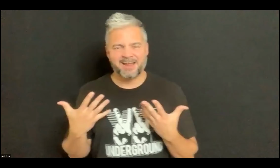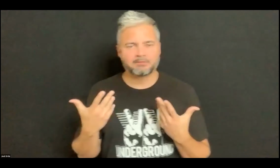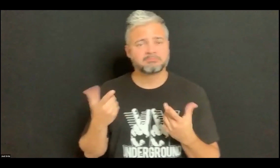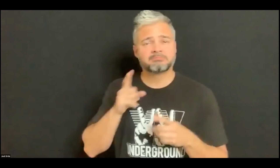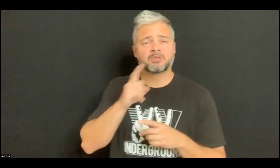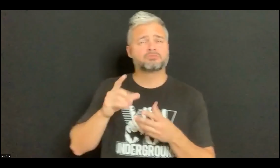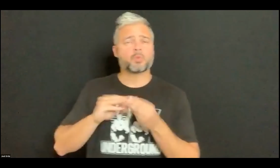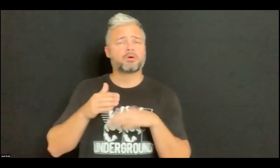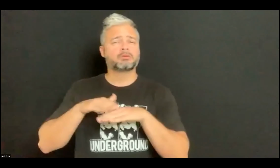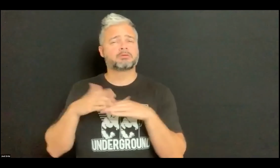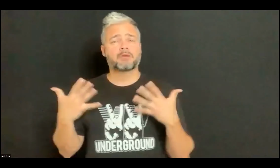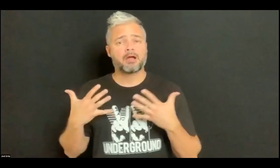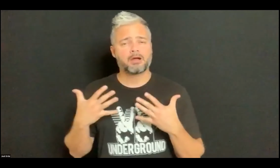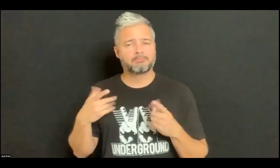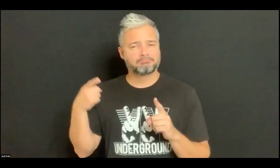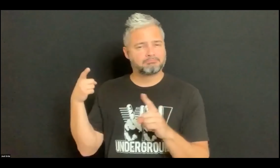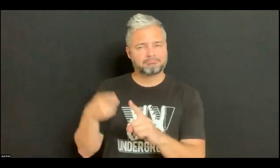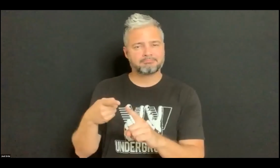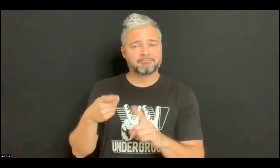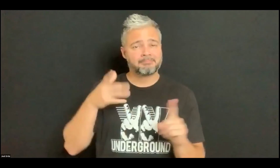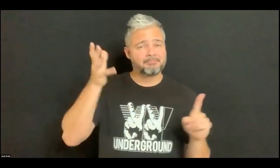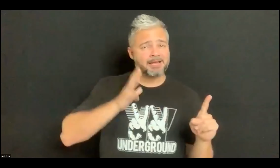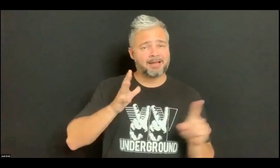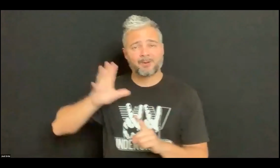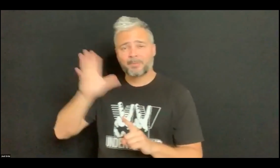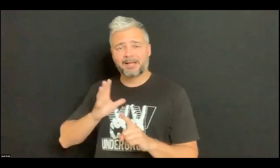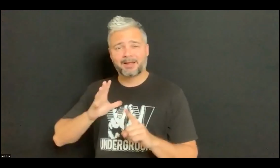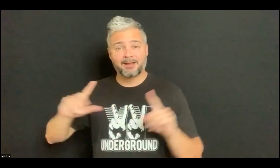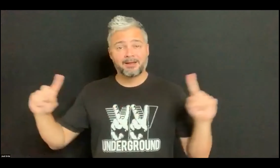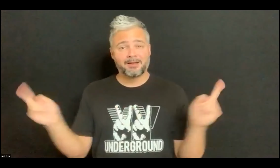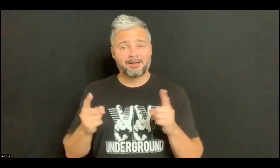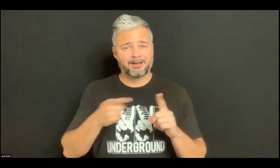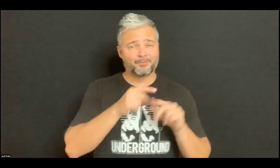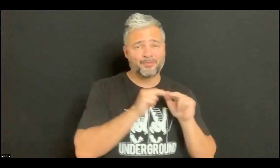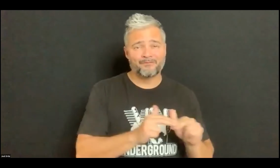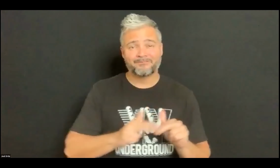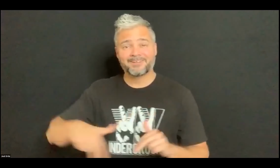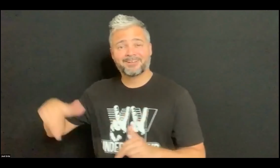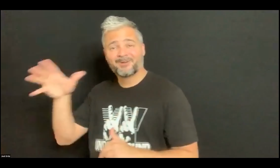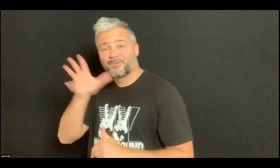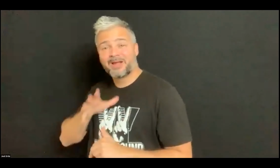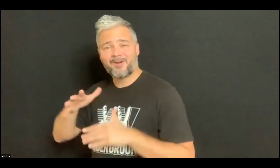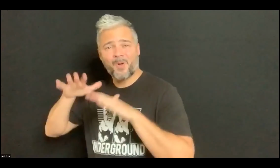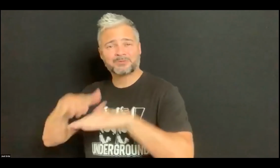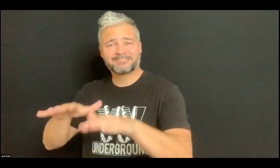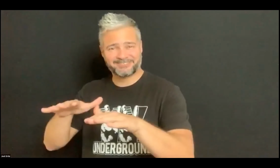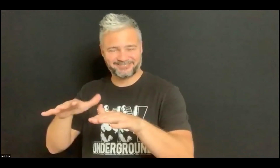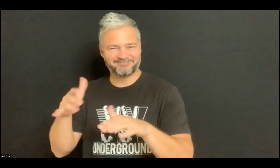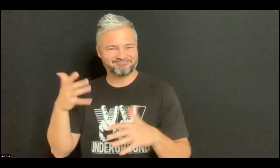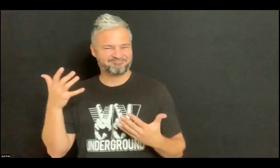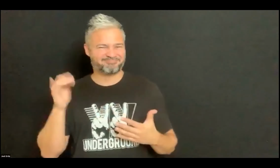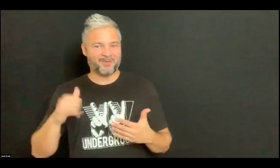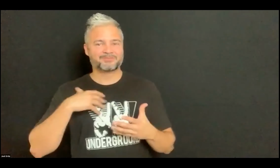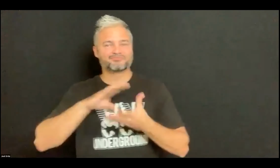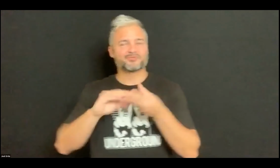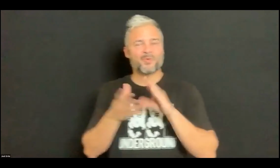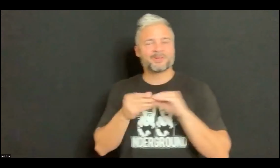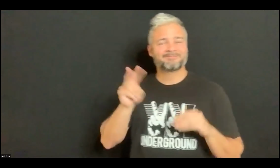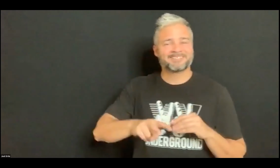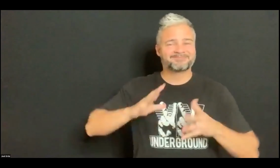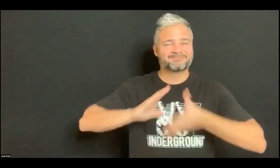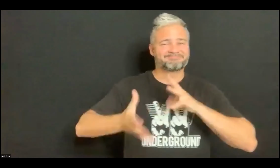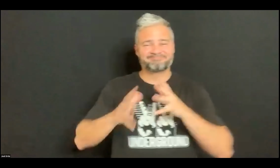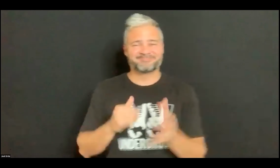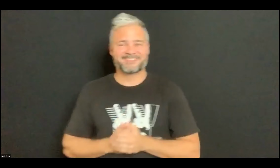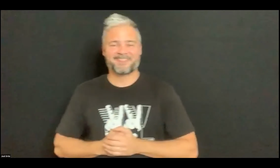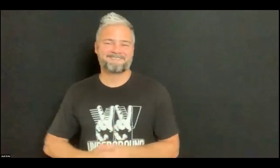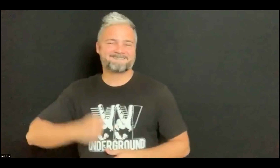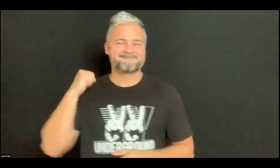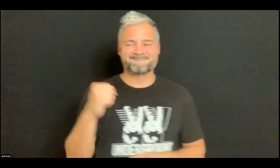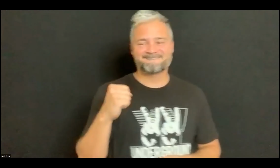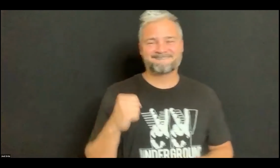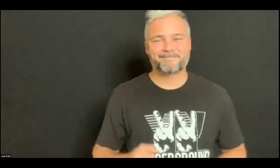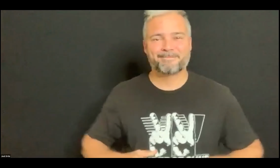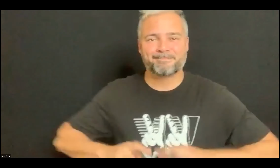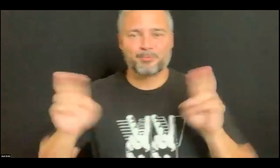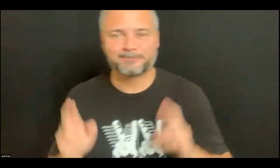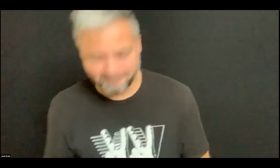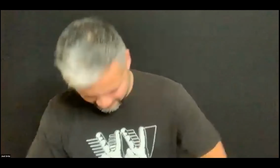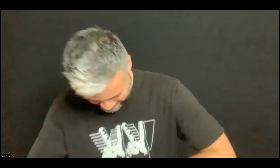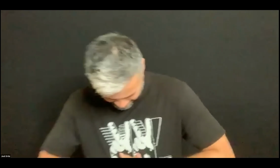And in case you're wondering what that means, it's going to be a story about how the male river and female ocean come together. That'll be my VV story.